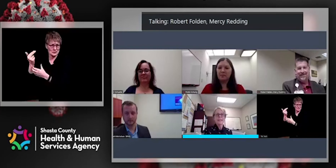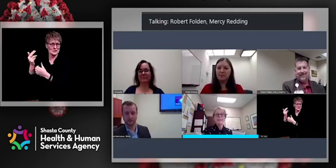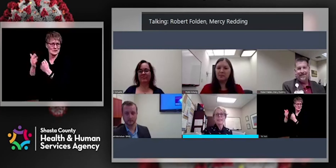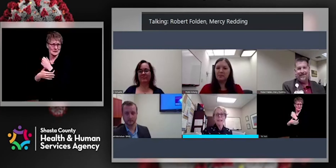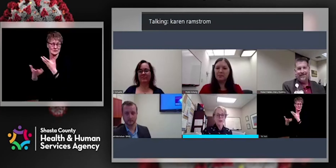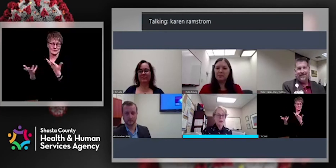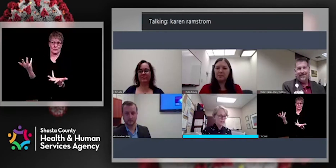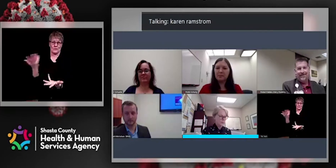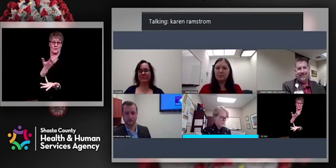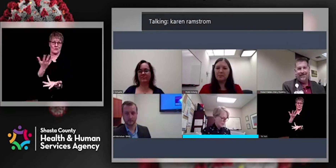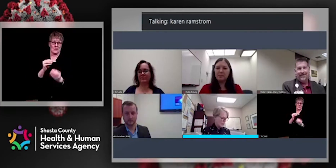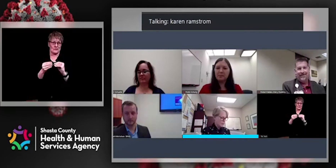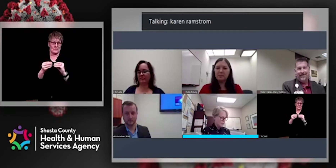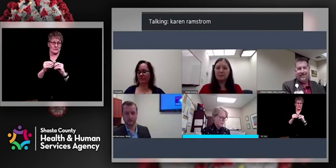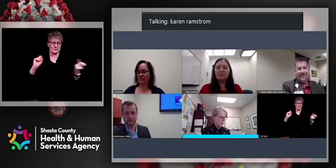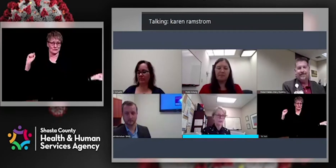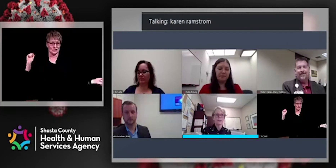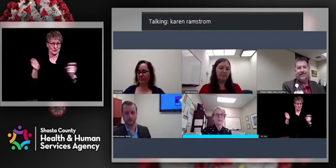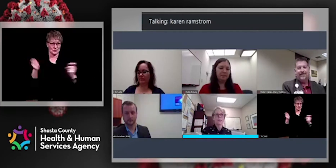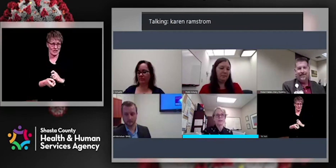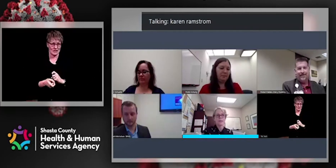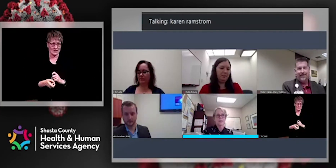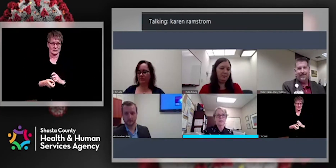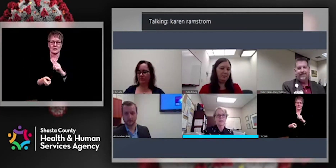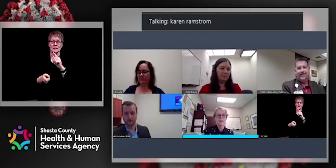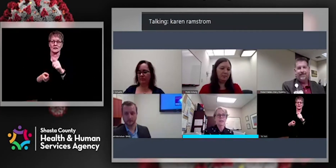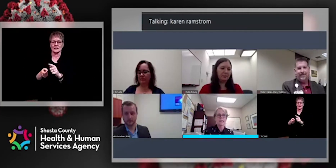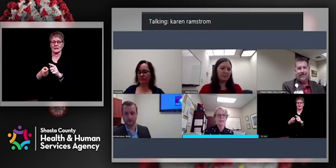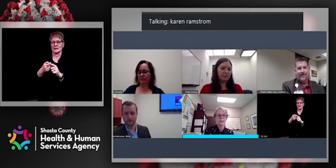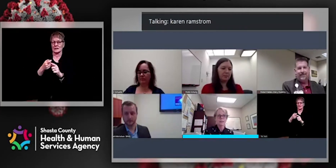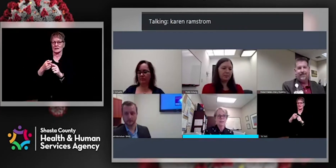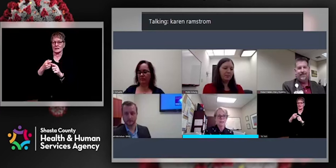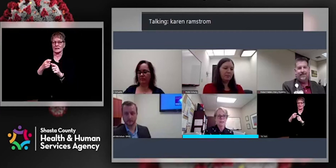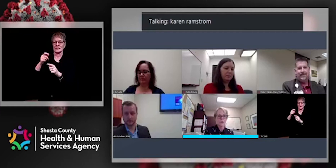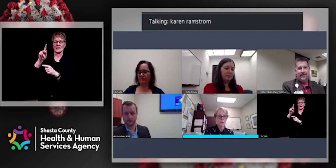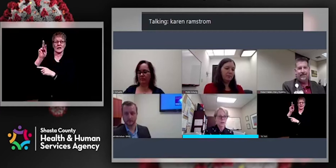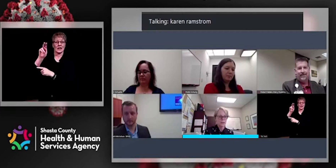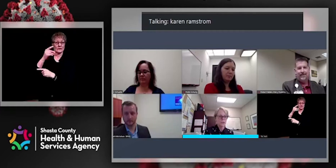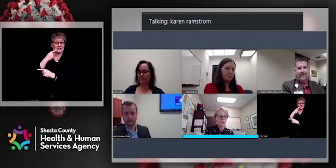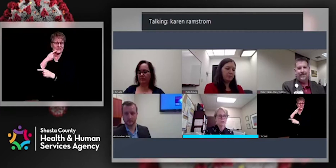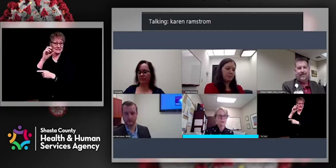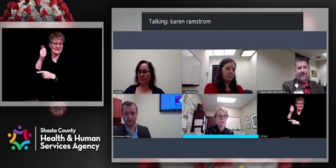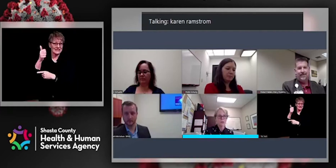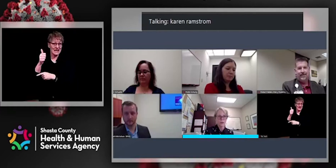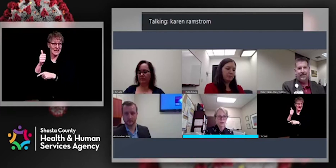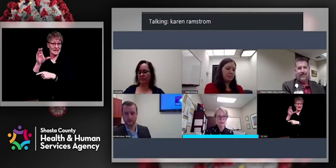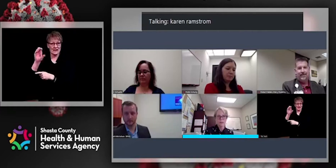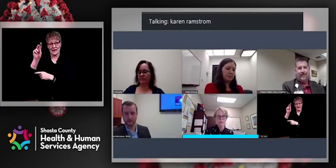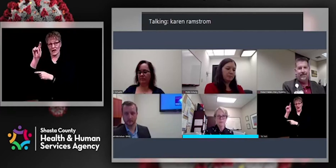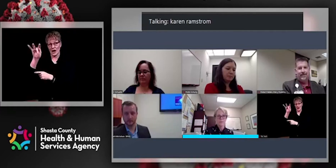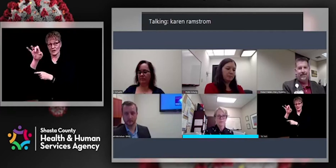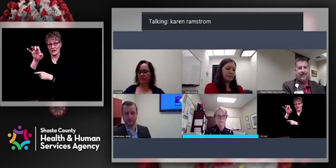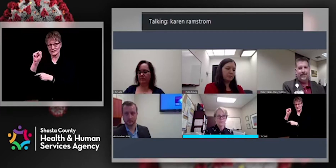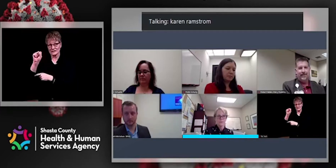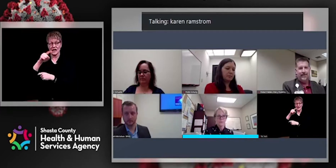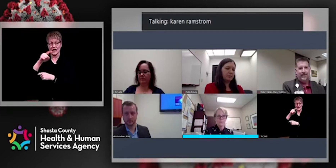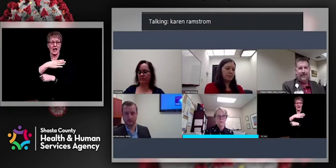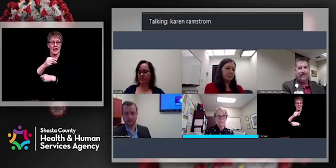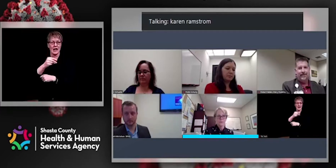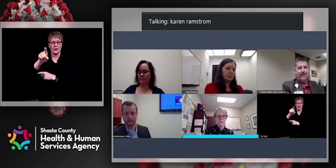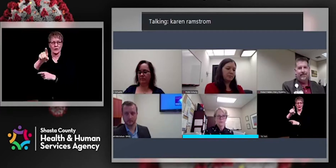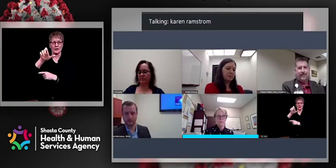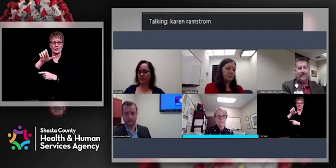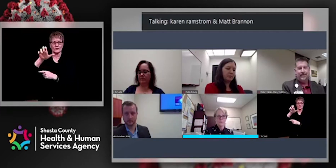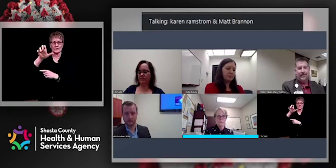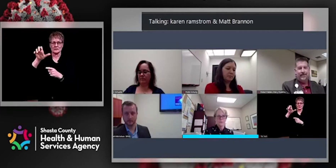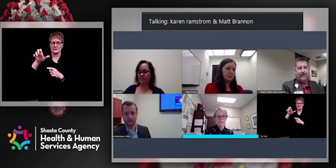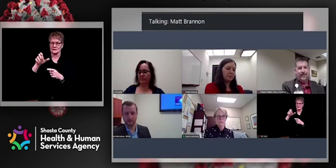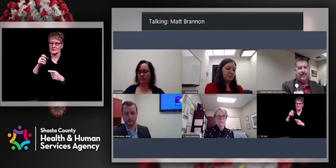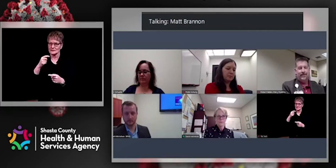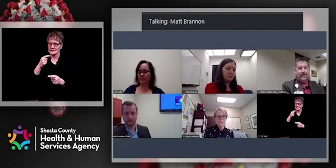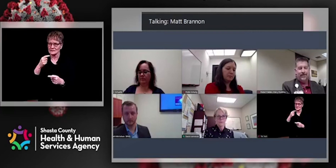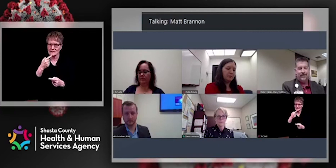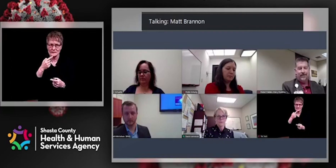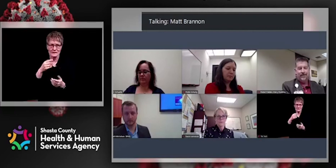It's 10 counties and 167 licensed ICU beds across those counties.